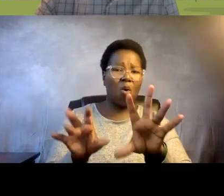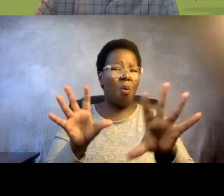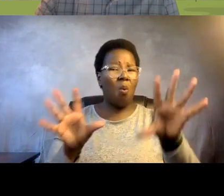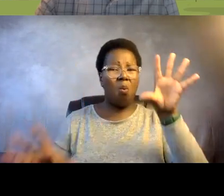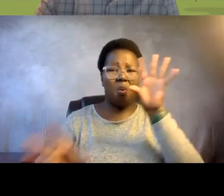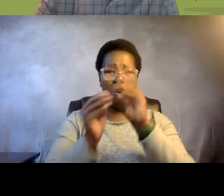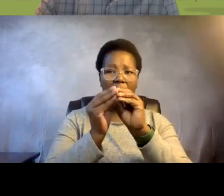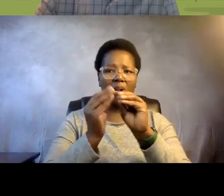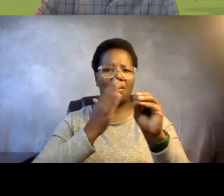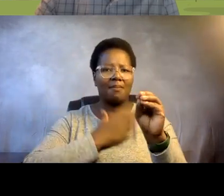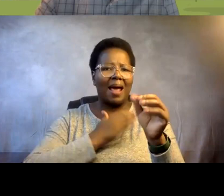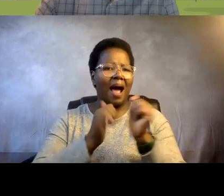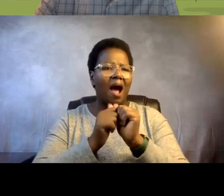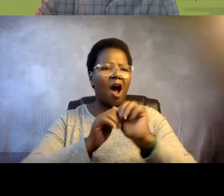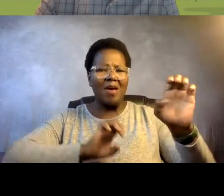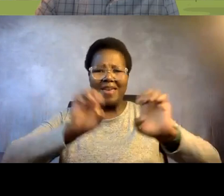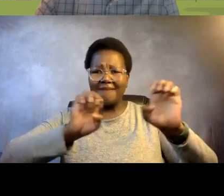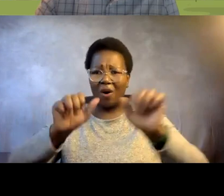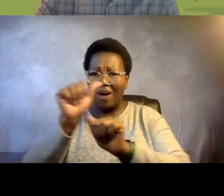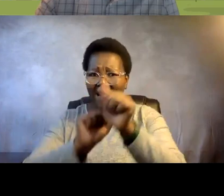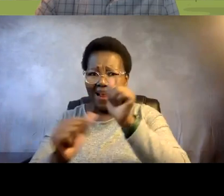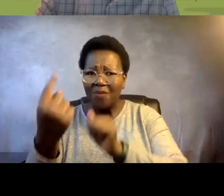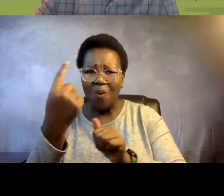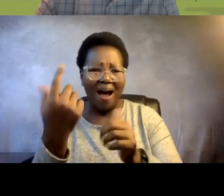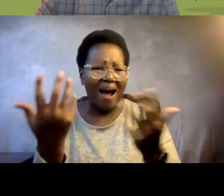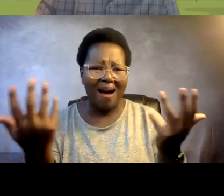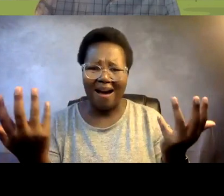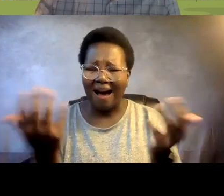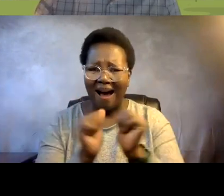How do you evaluate that? You really need to chunk it and go piece by piece as you